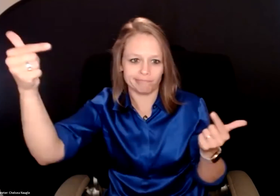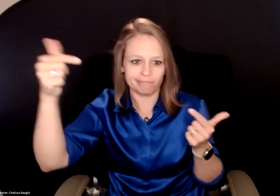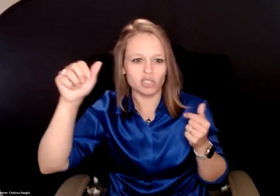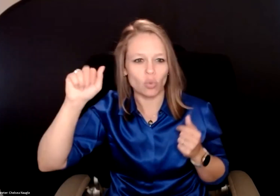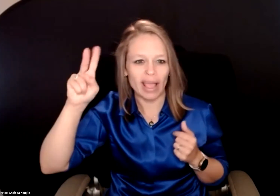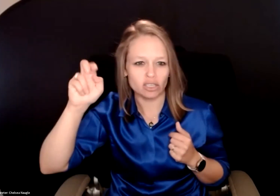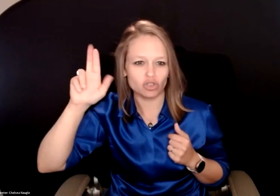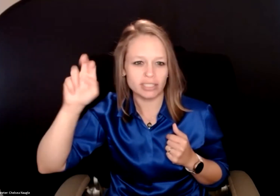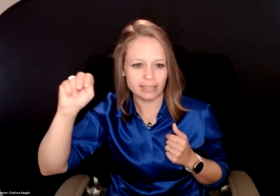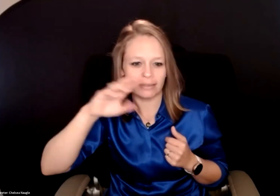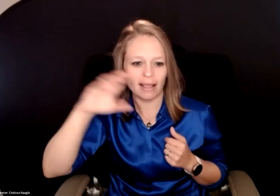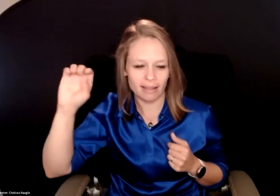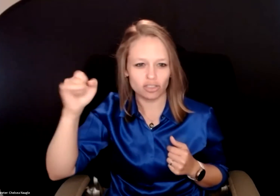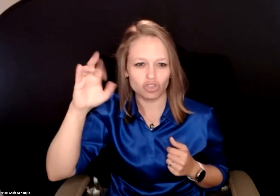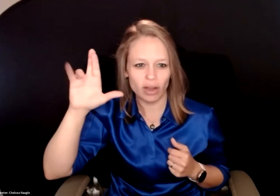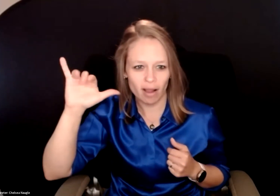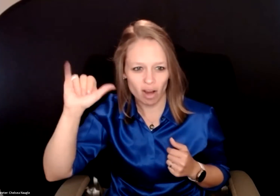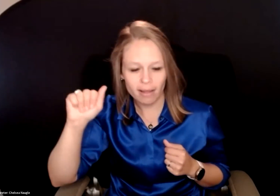Can we talk about what mistakes clinical staff make